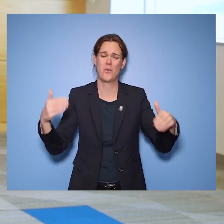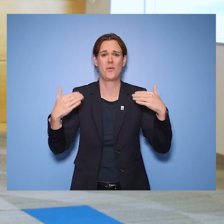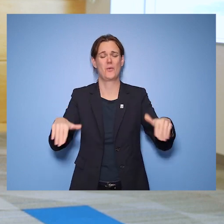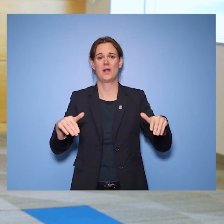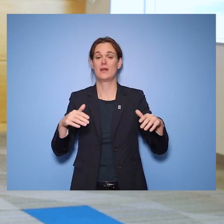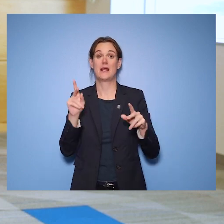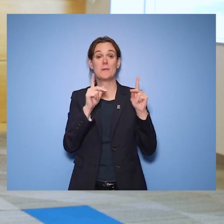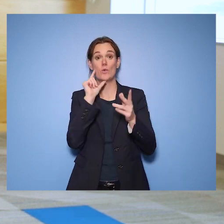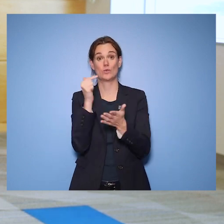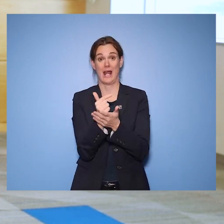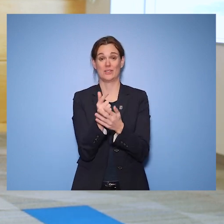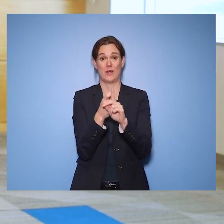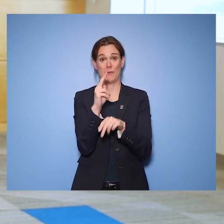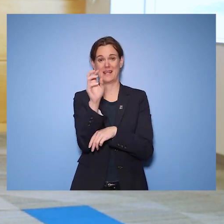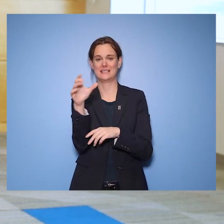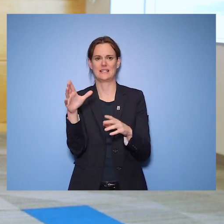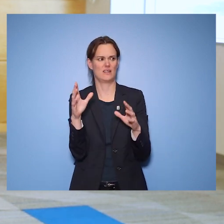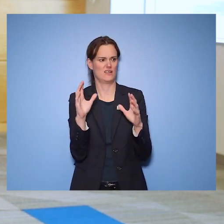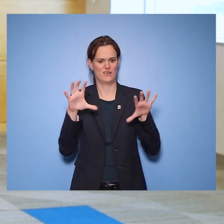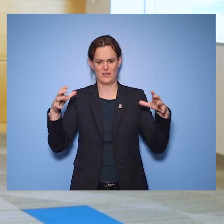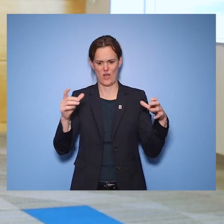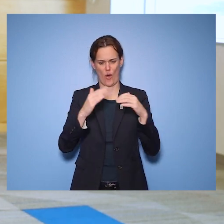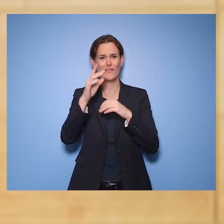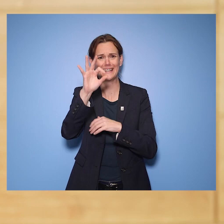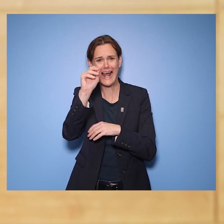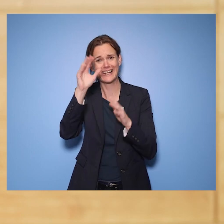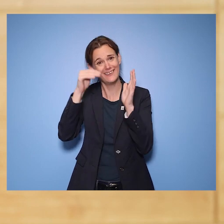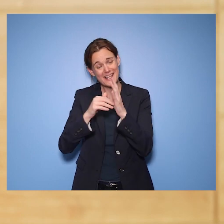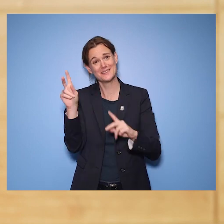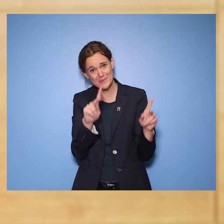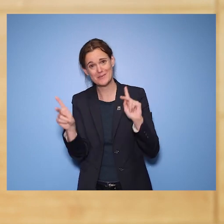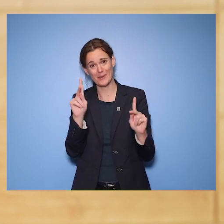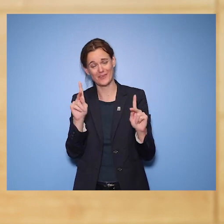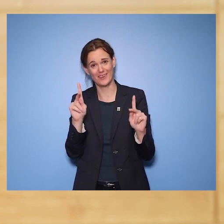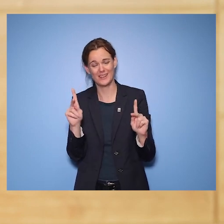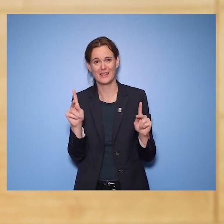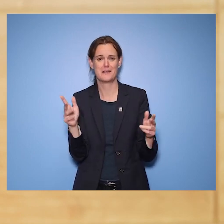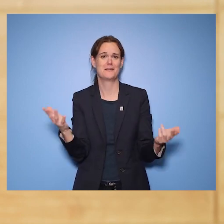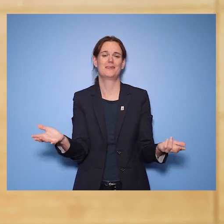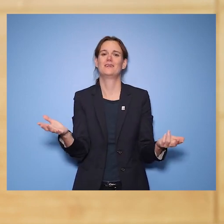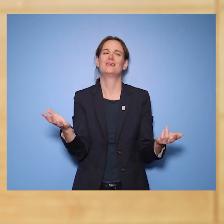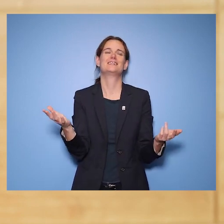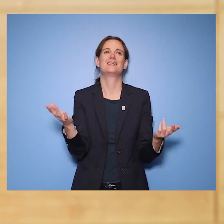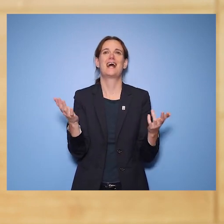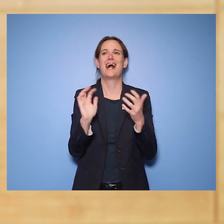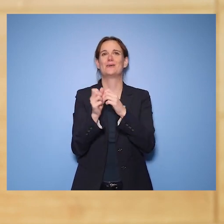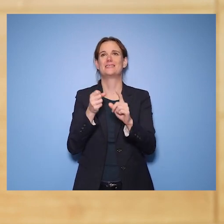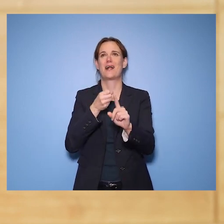more, is more than 90,000 strong. It's hard to imagine or even to quantify just what impact